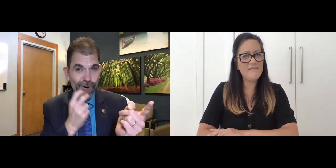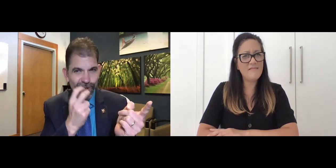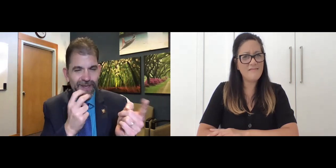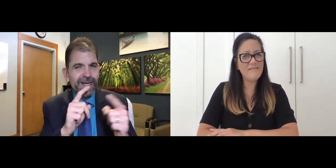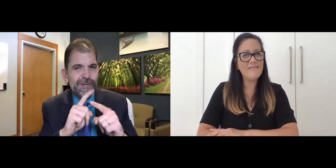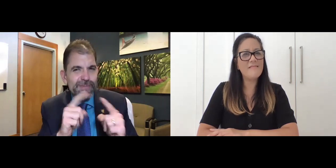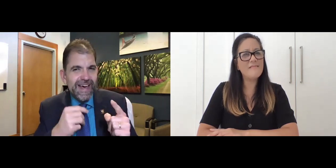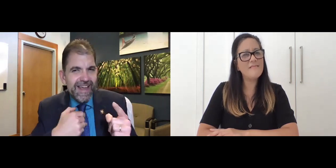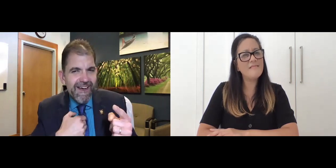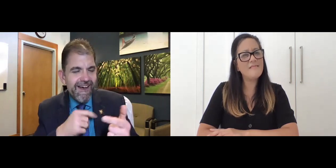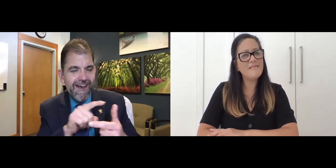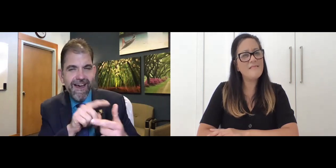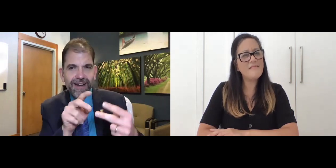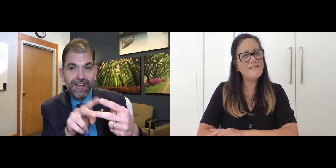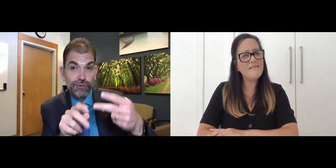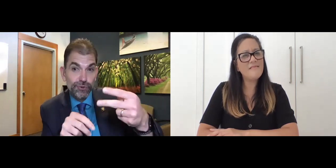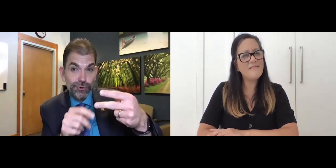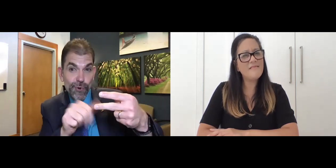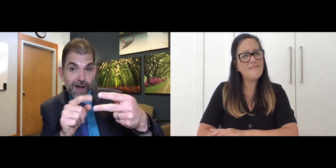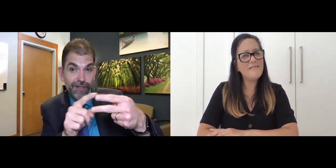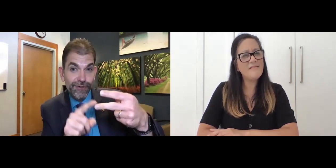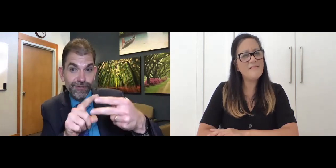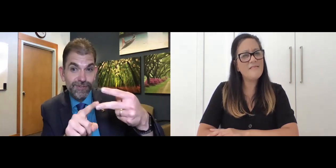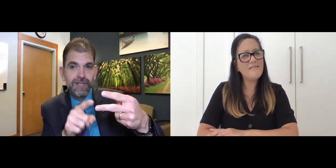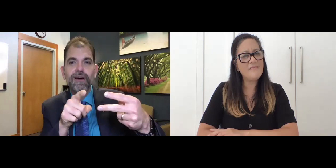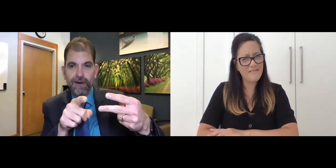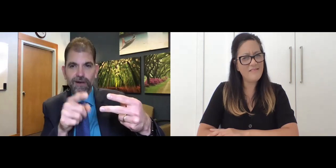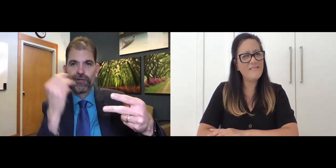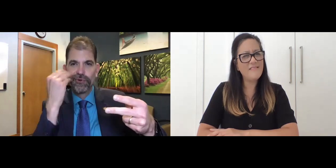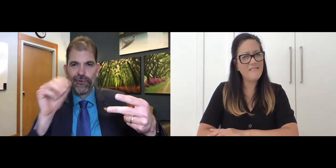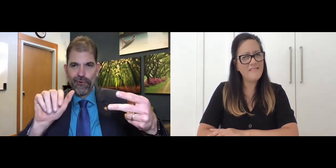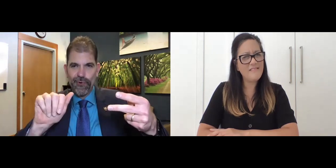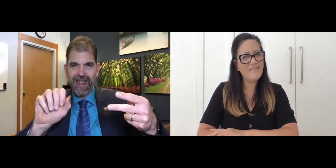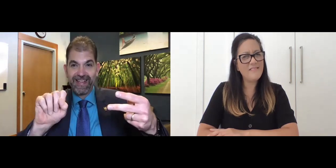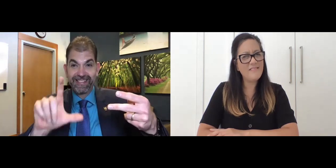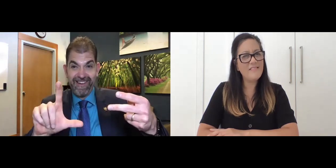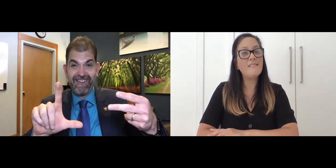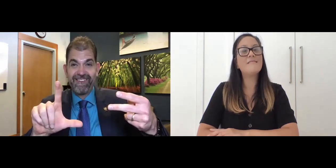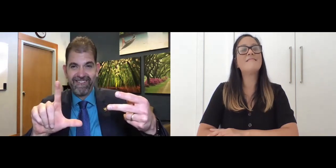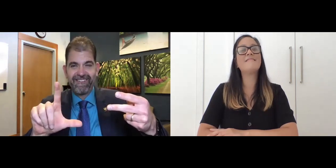I did meet another deaf oral student but that student introduced me to two other